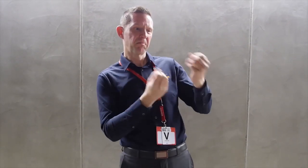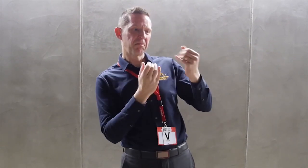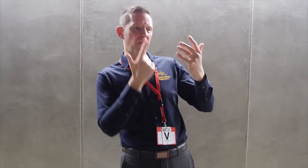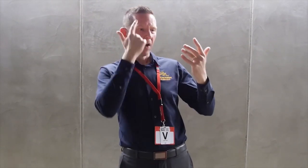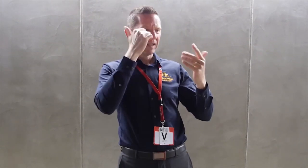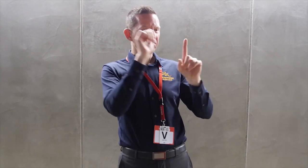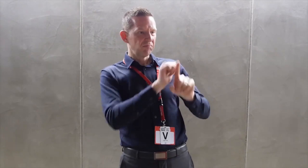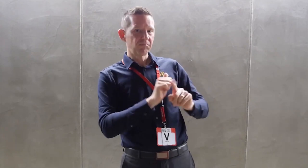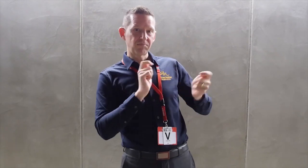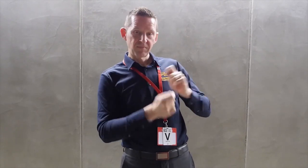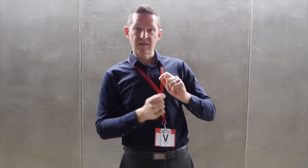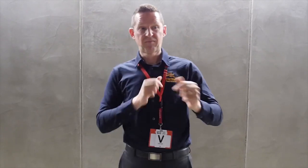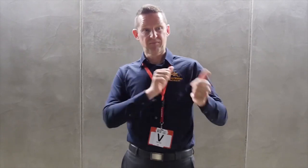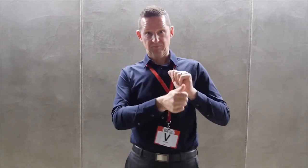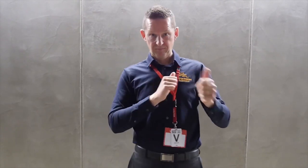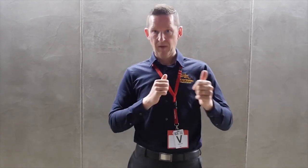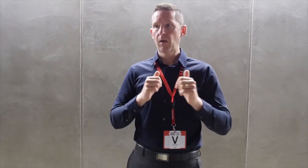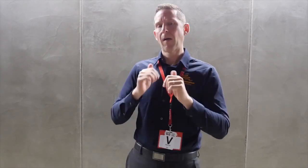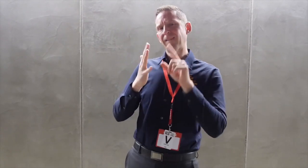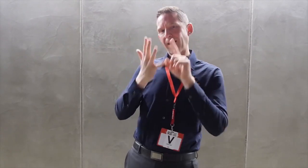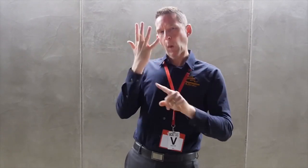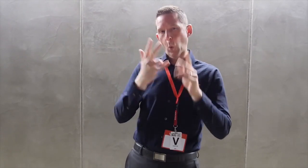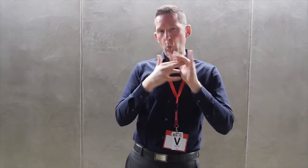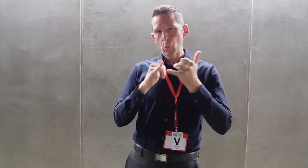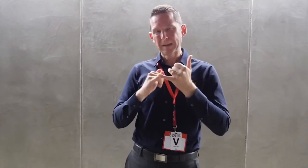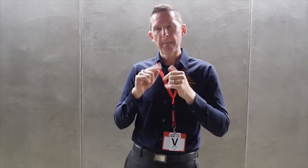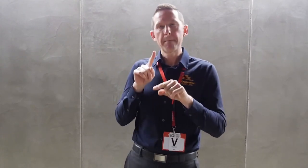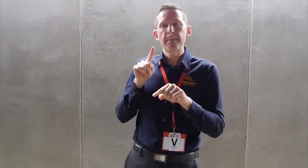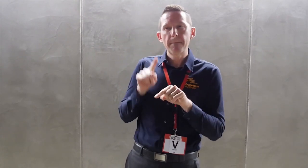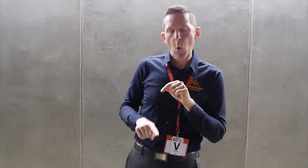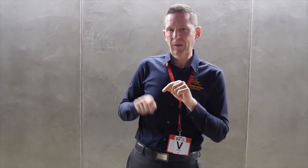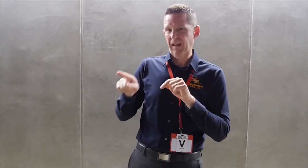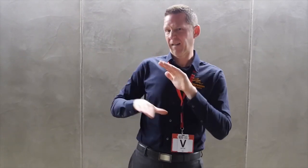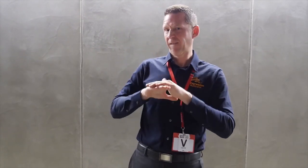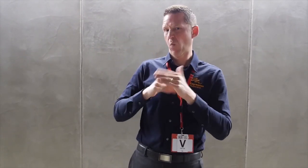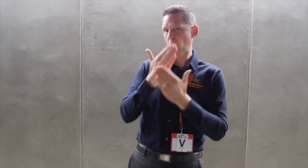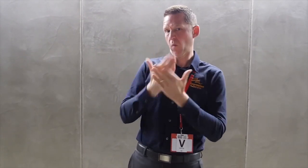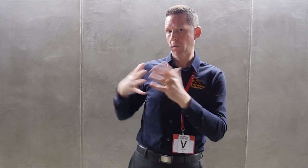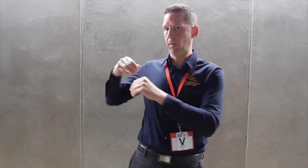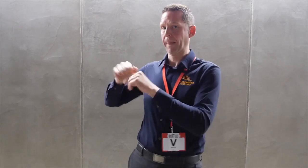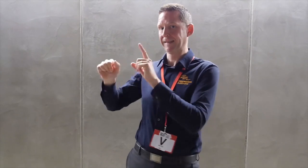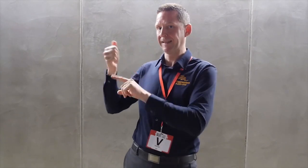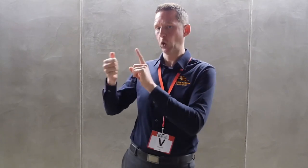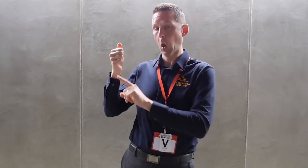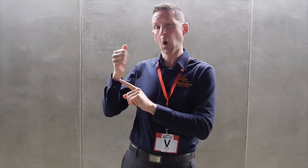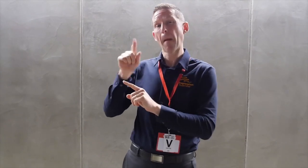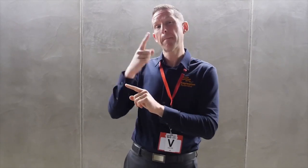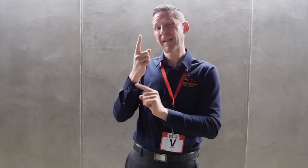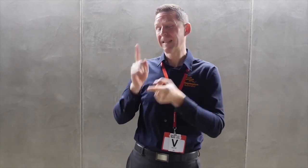We then provide feedback to one another to refine our interpreting. Most of the news stories covered at the five o’clock segment will present again at the six o’clock broadcast.